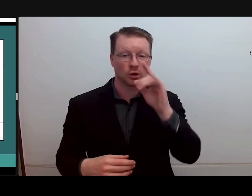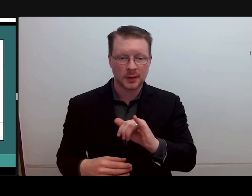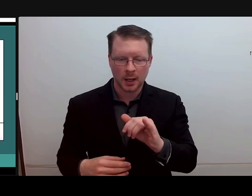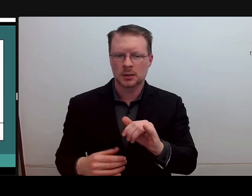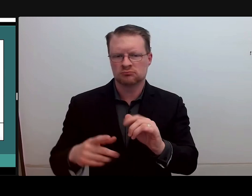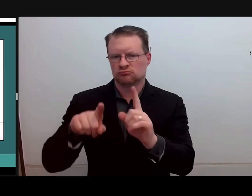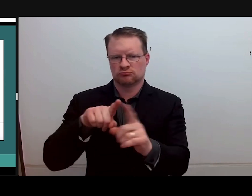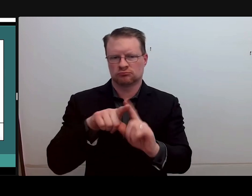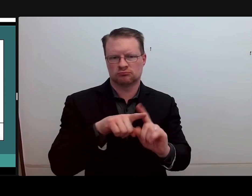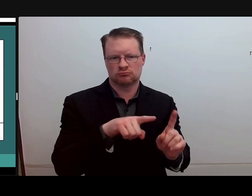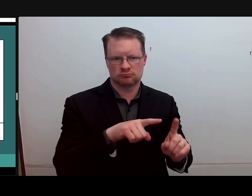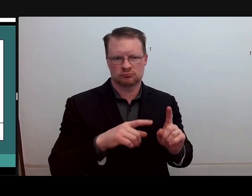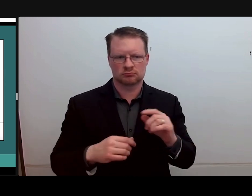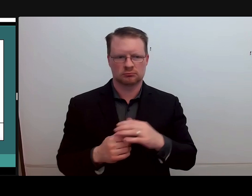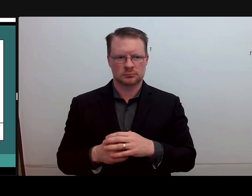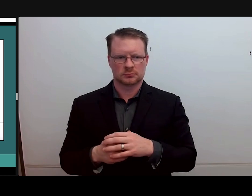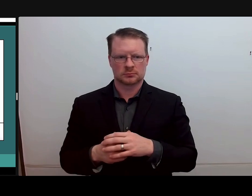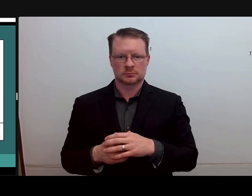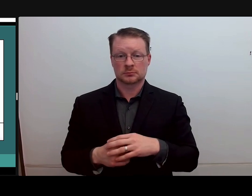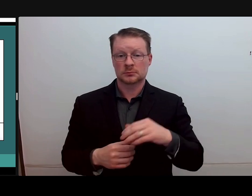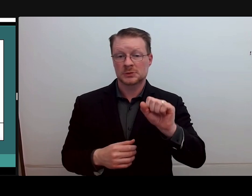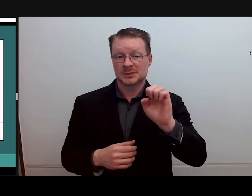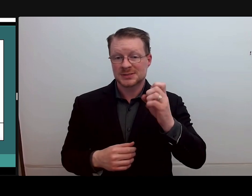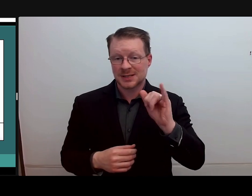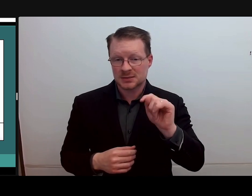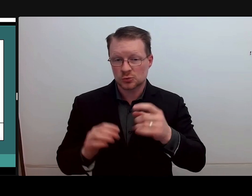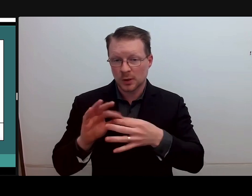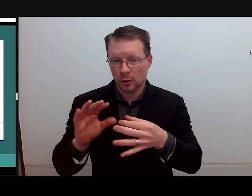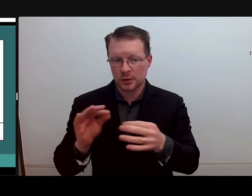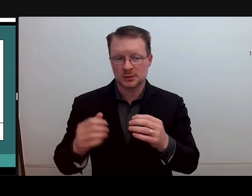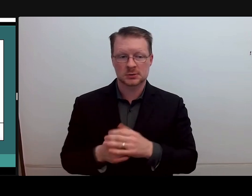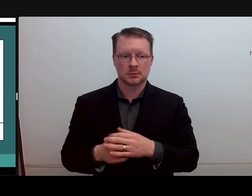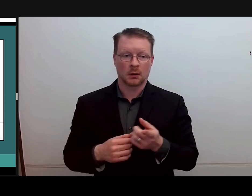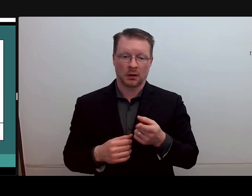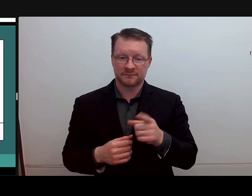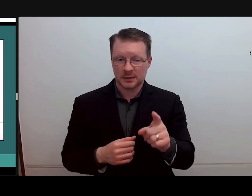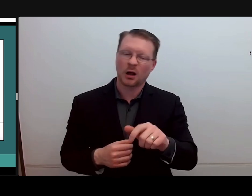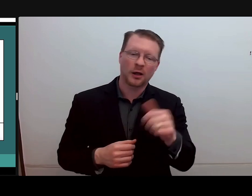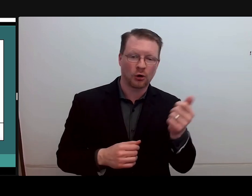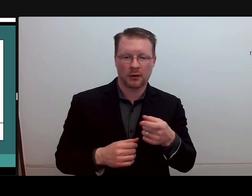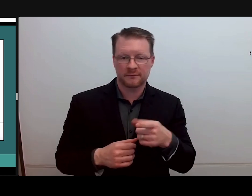the mistreatment took a variety of forms, sexist commentary,